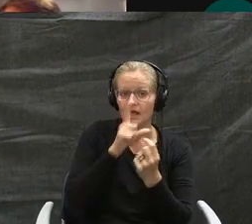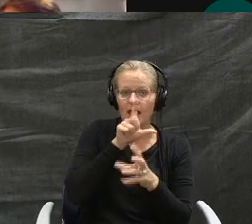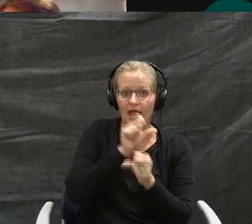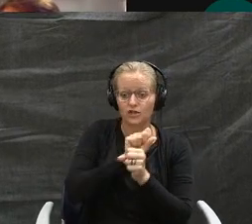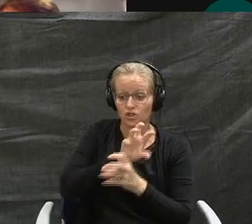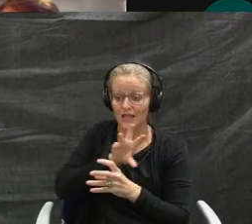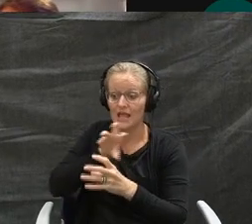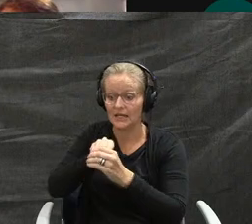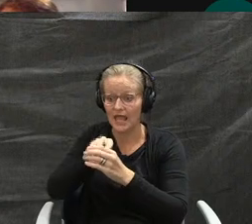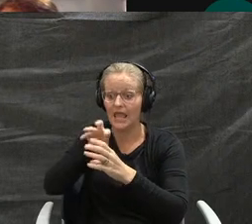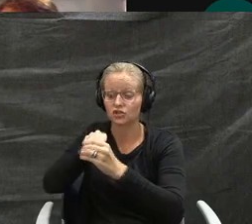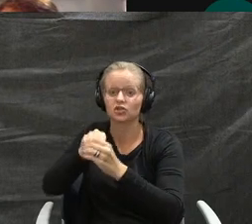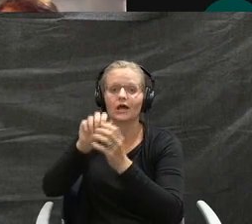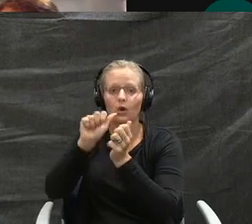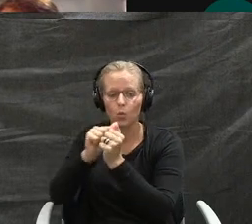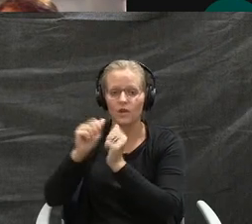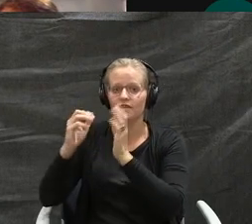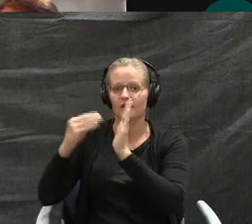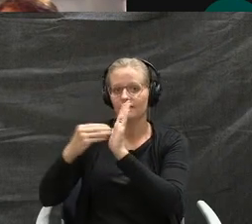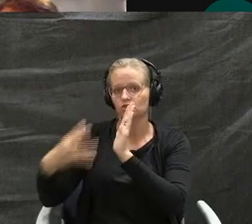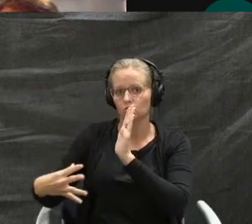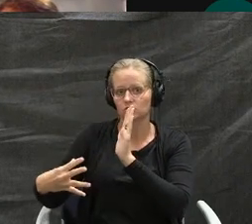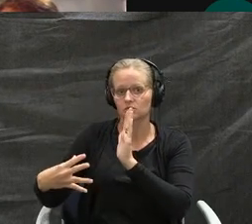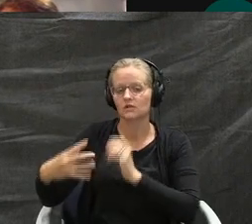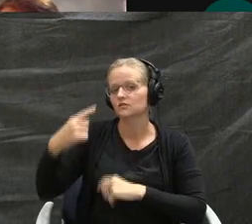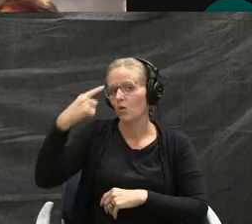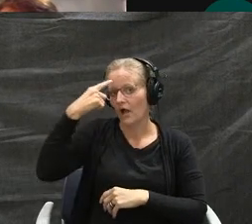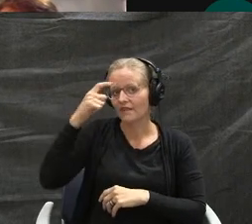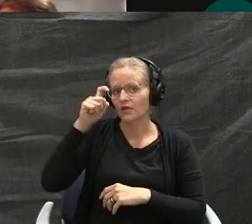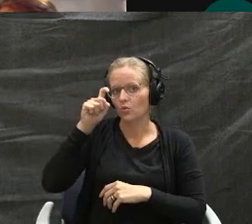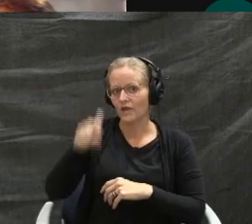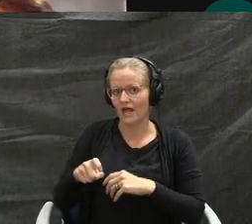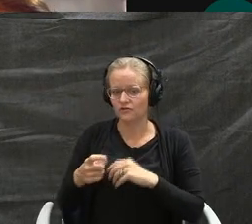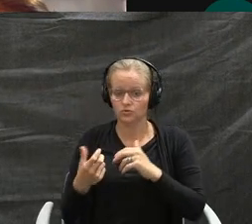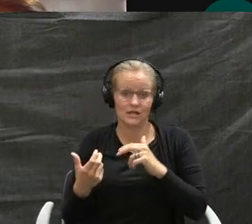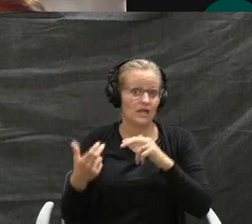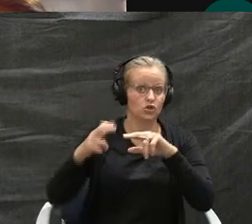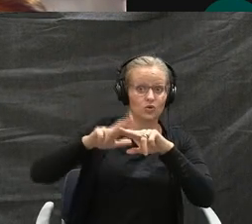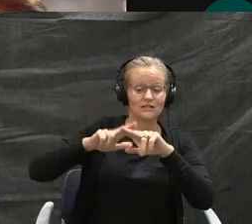the students, and so I think we have to ramp that up to make